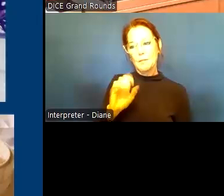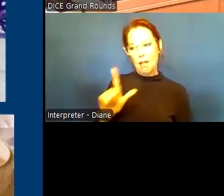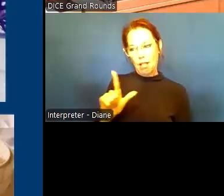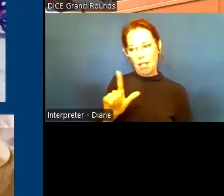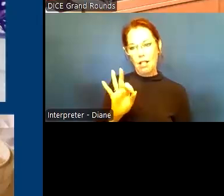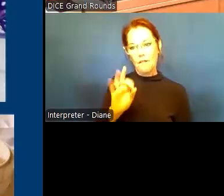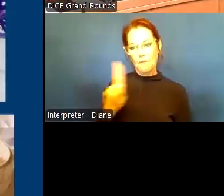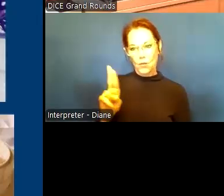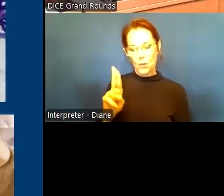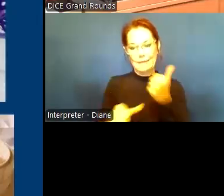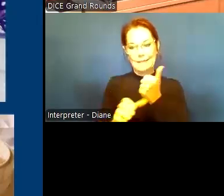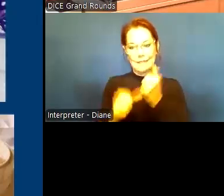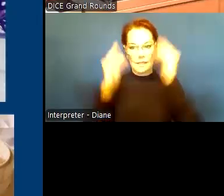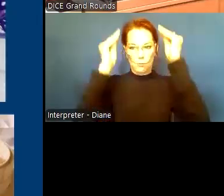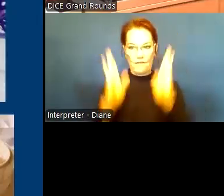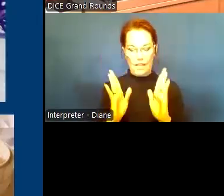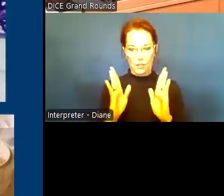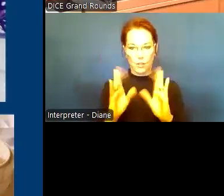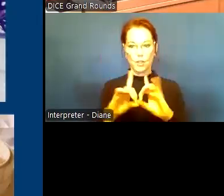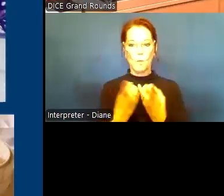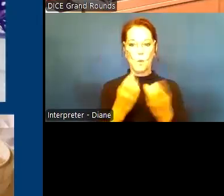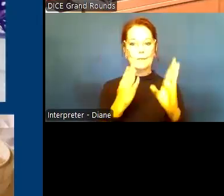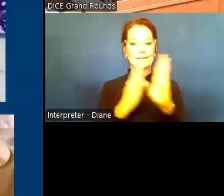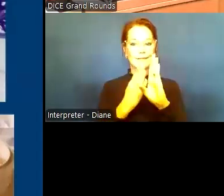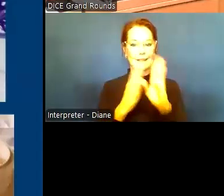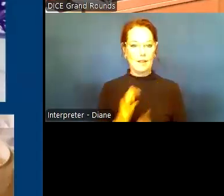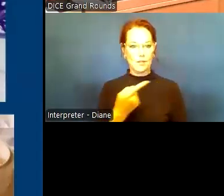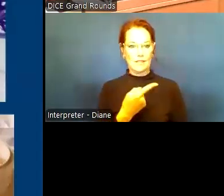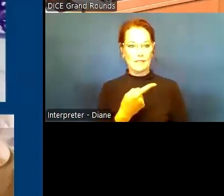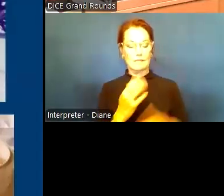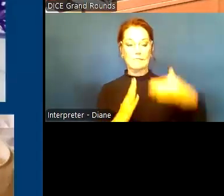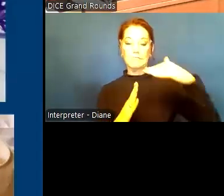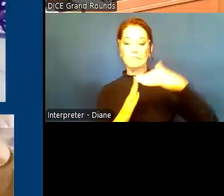Psychiatry um on the upper left side you can see the traditional character for my family